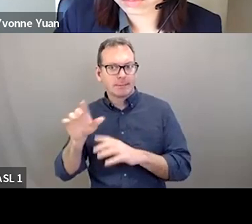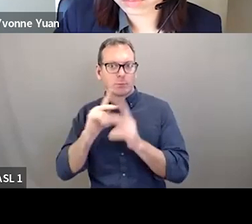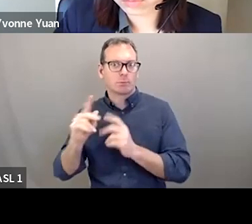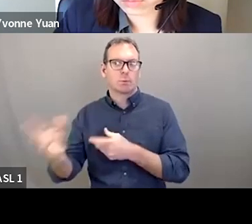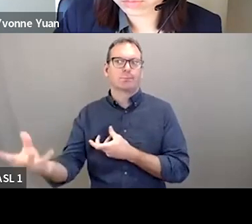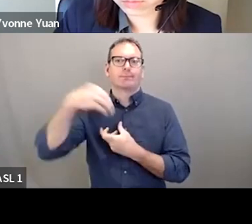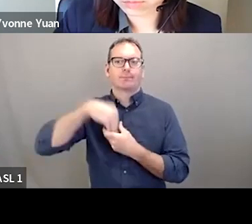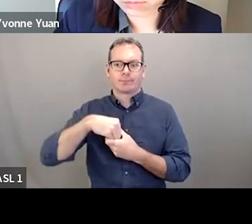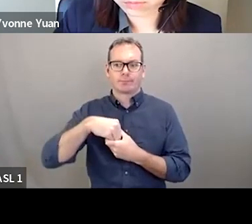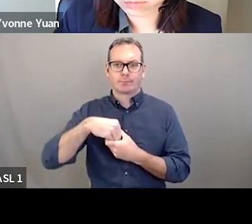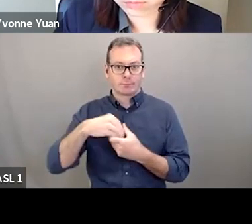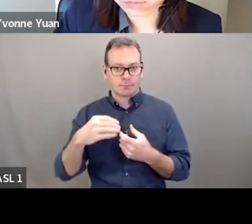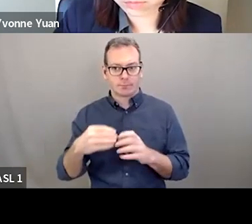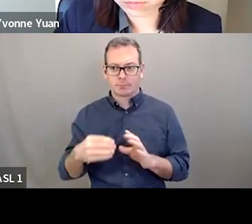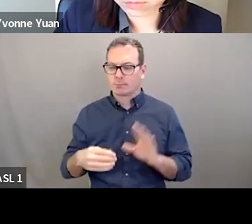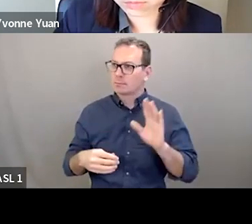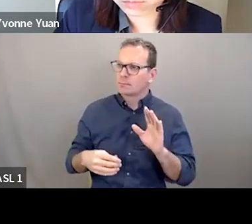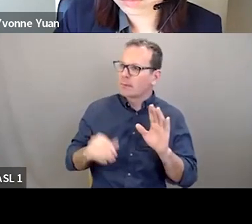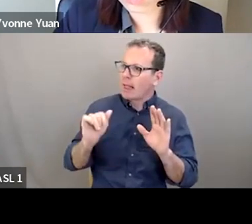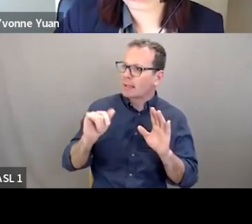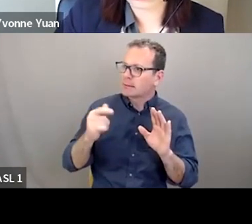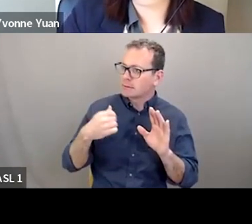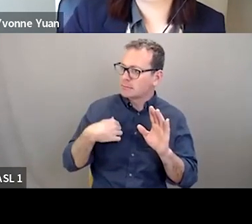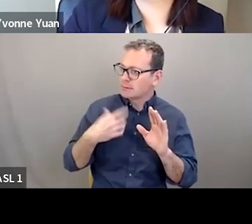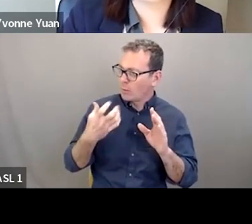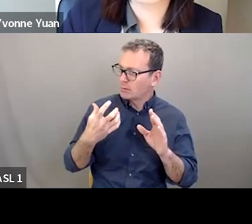do you want me to speak to that a little bit yeah if you if you want to yeah I yeah